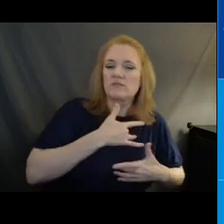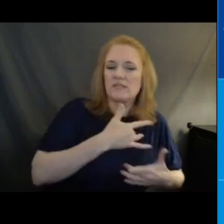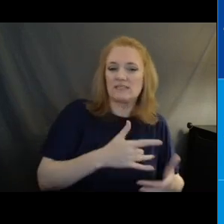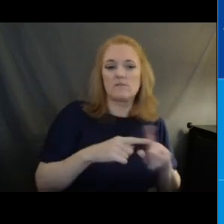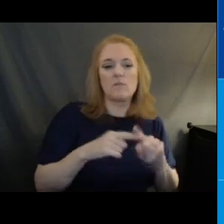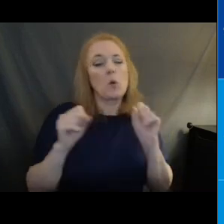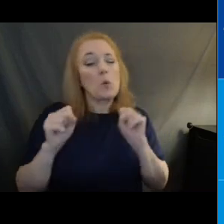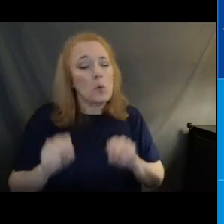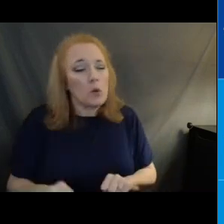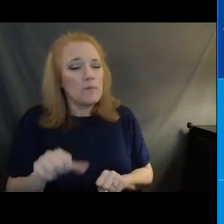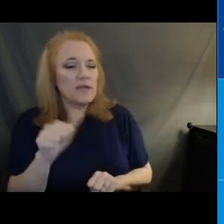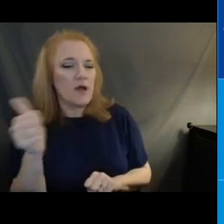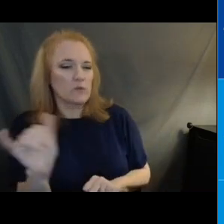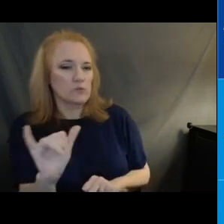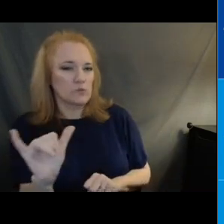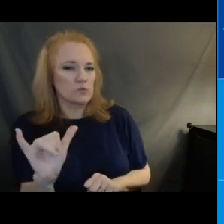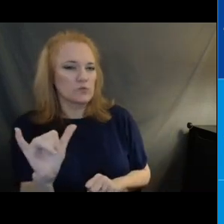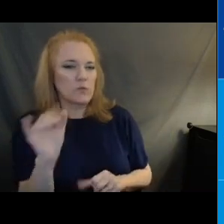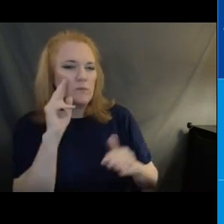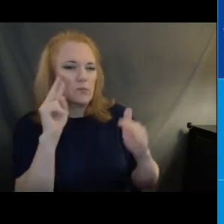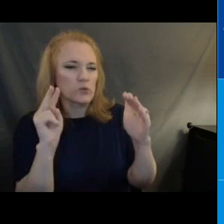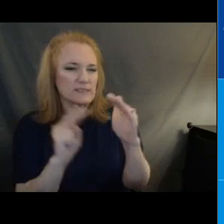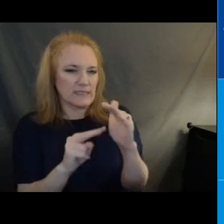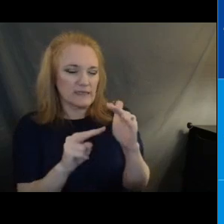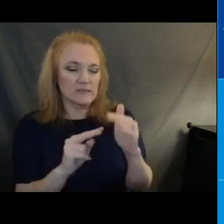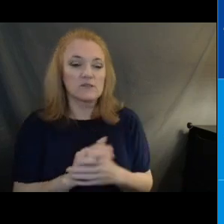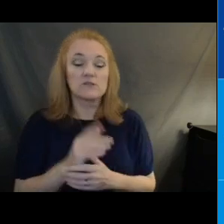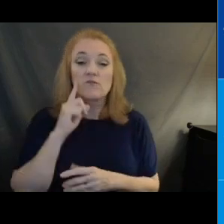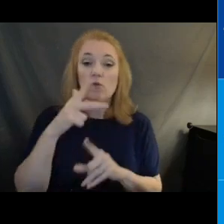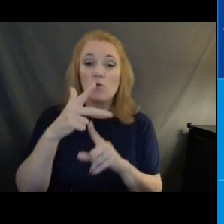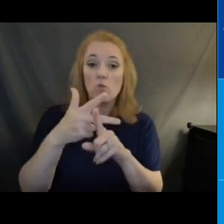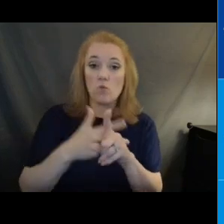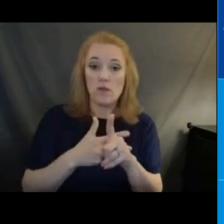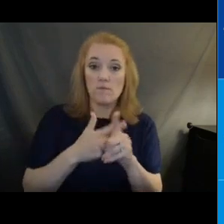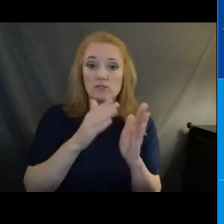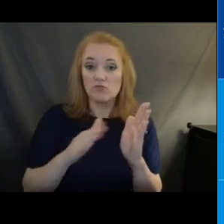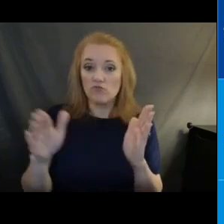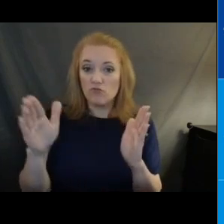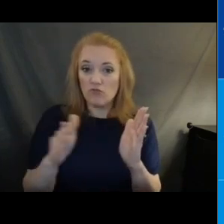outlook, given its longer three-month range, the forecast really can only loosely be interpreted